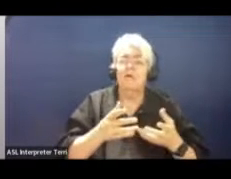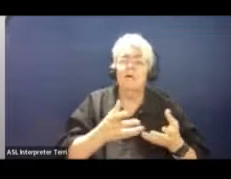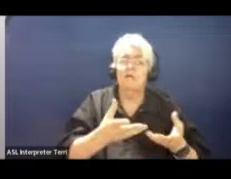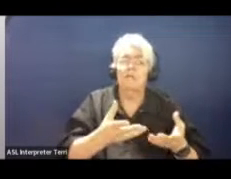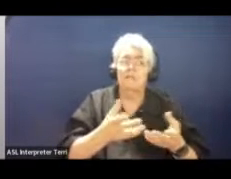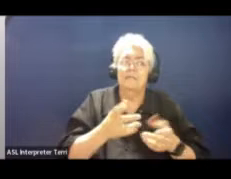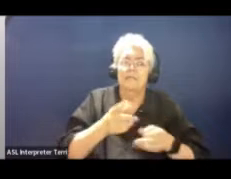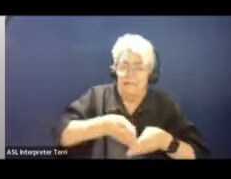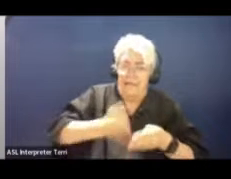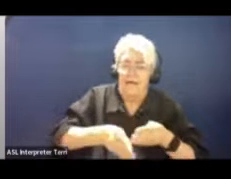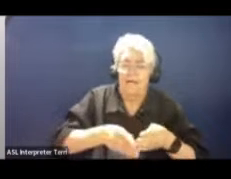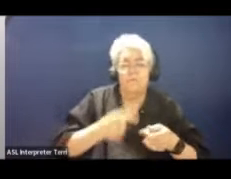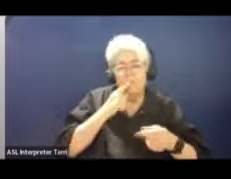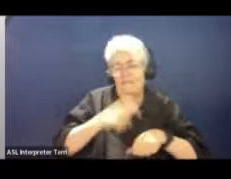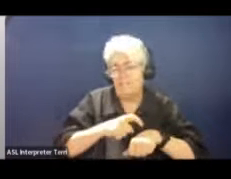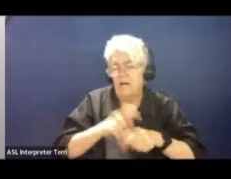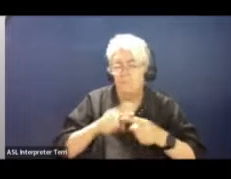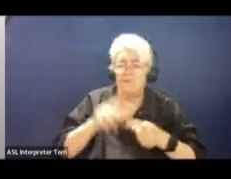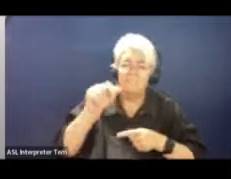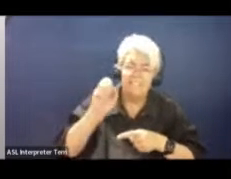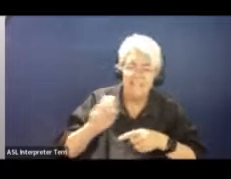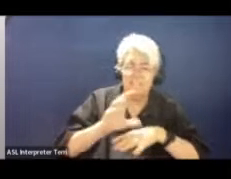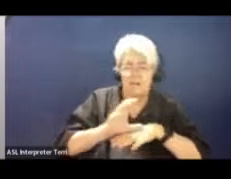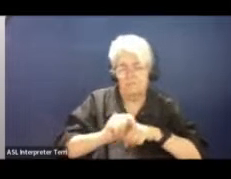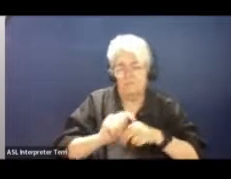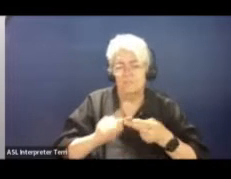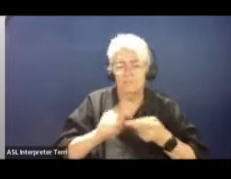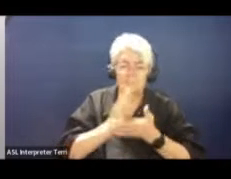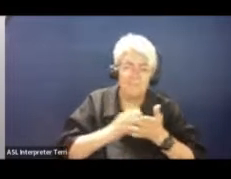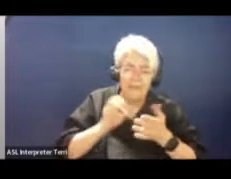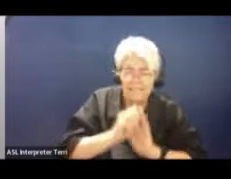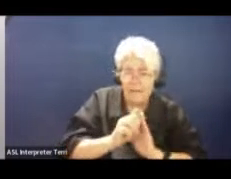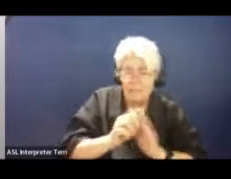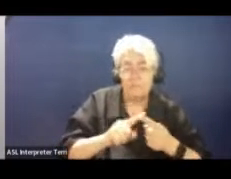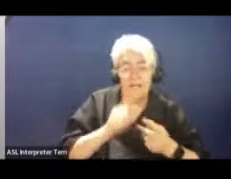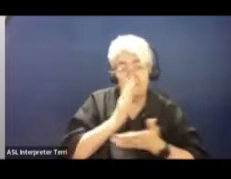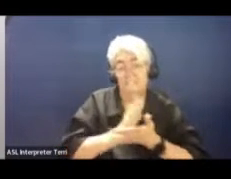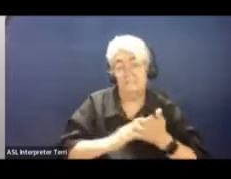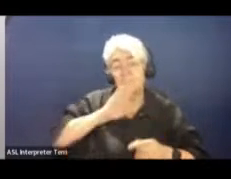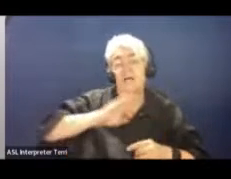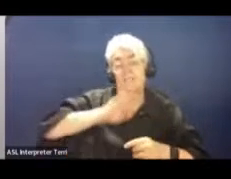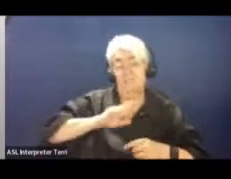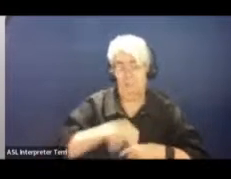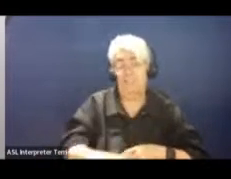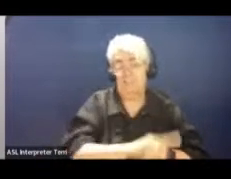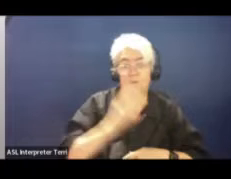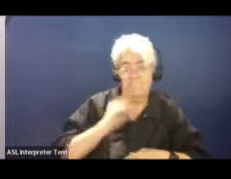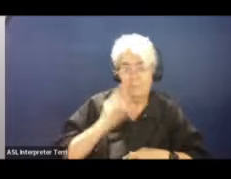time to run some case console examples and maybe even go over some challenges that you all have experienced in the past that you'd like to approach